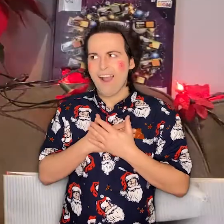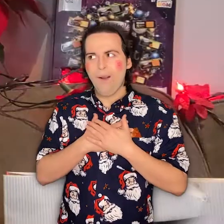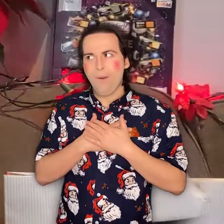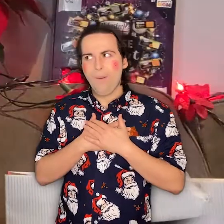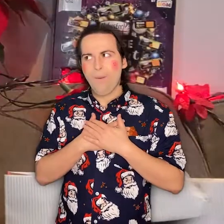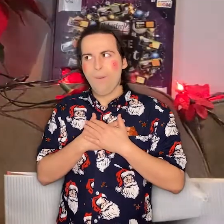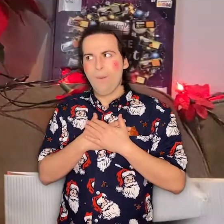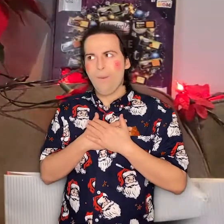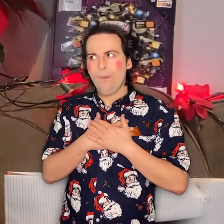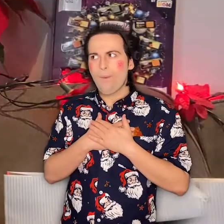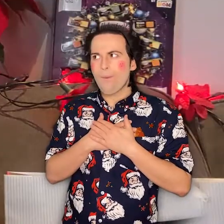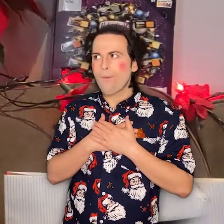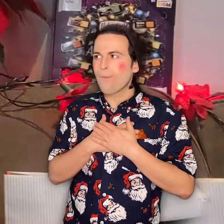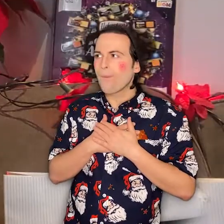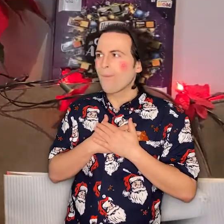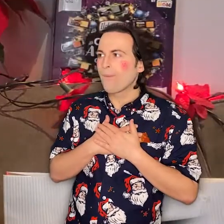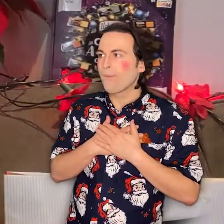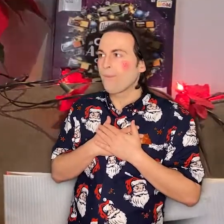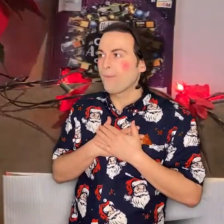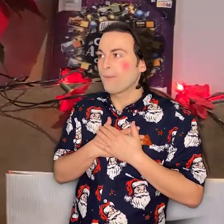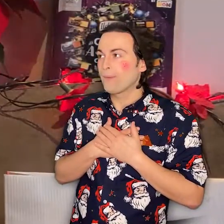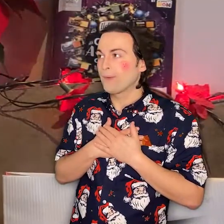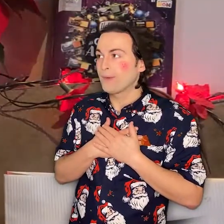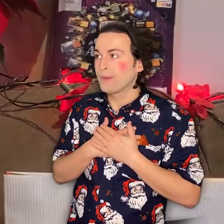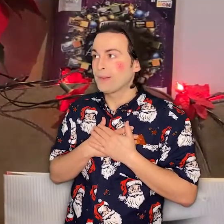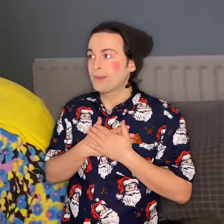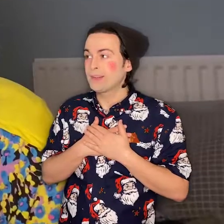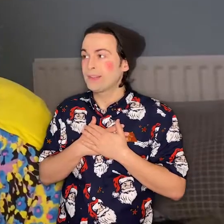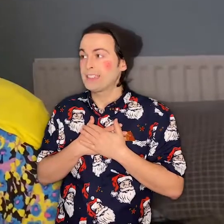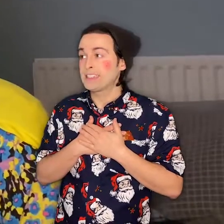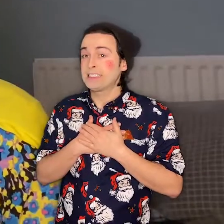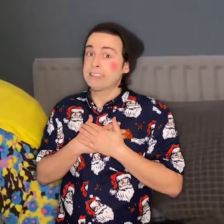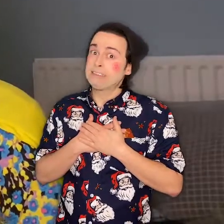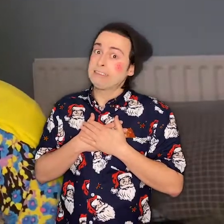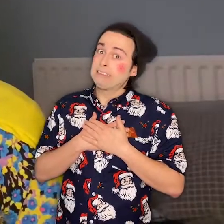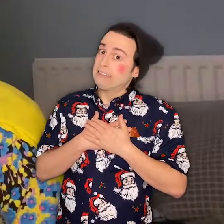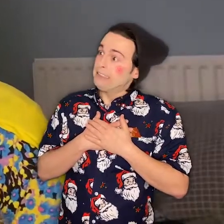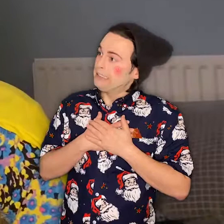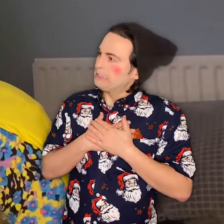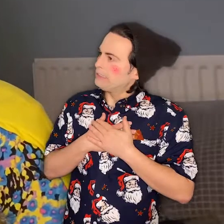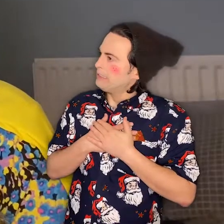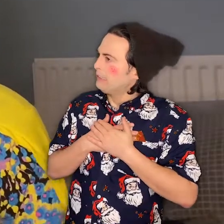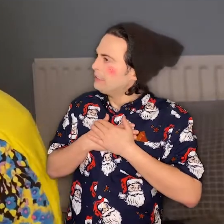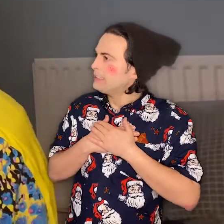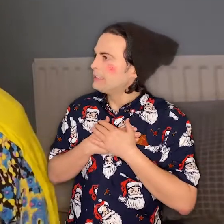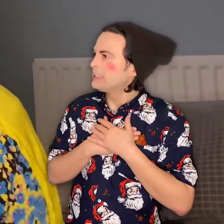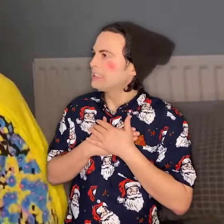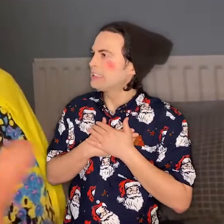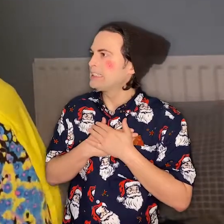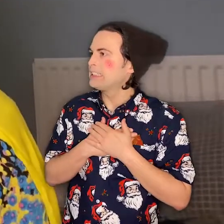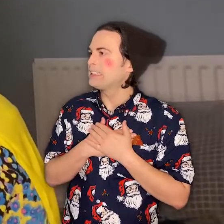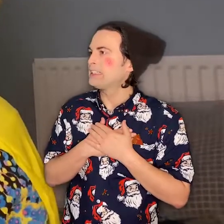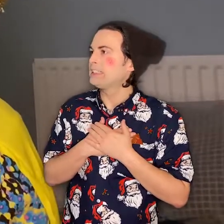Carina - Well i'm just glad she didn't try and serve us meatballs. Wind - And I was lying, her brussel sprouts were just alright.